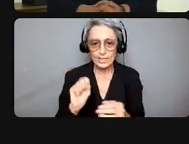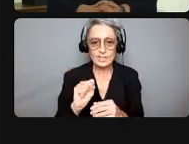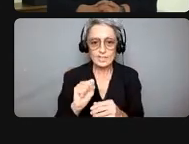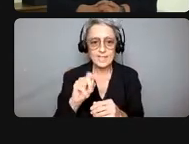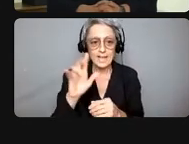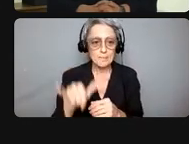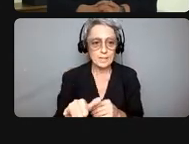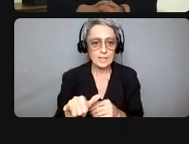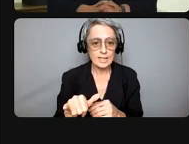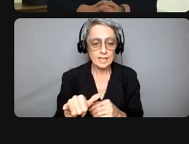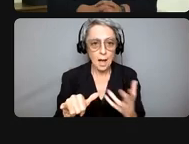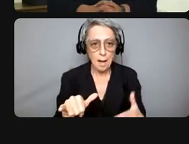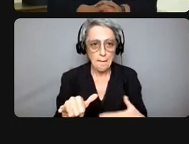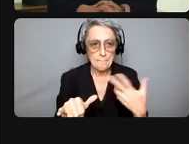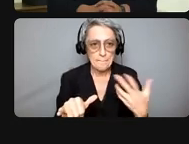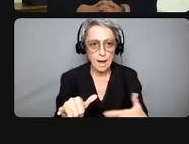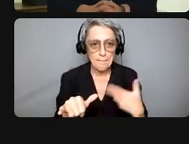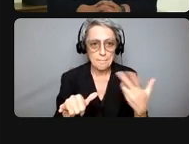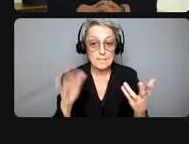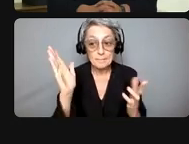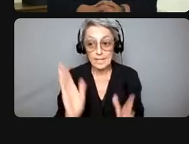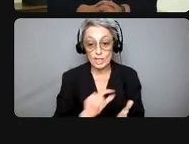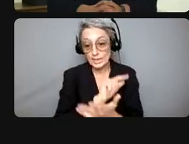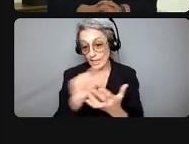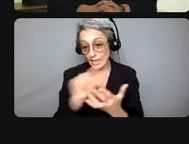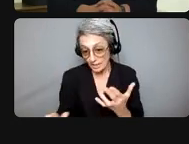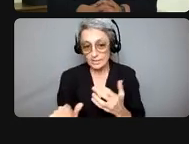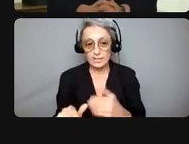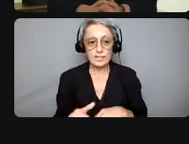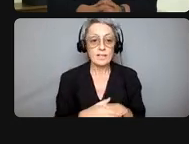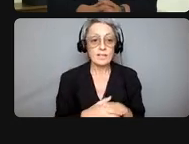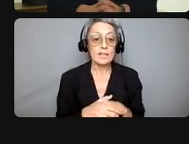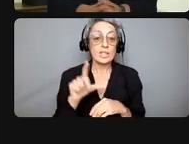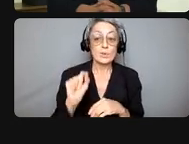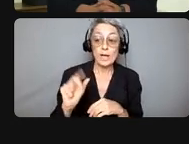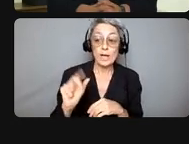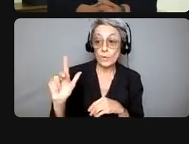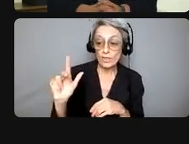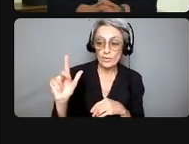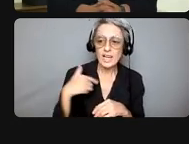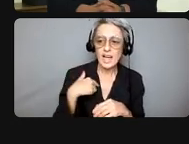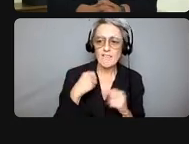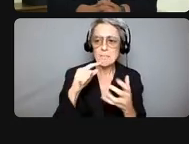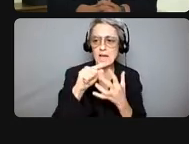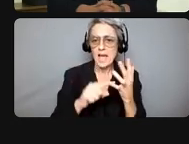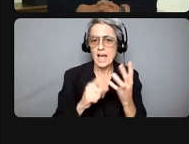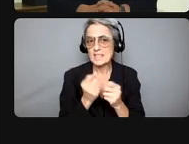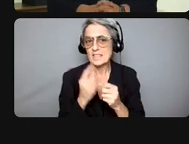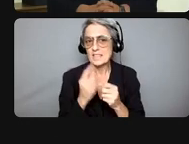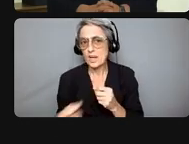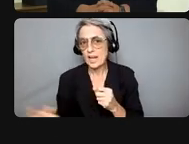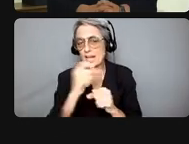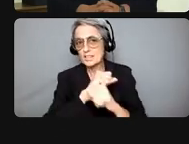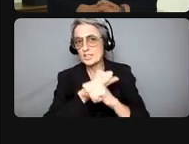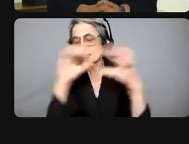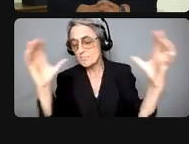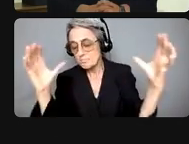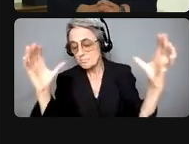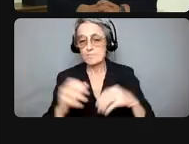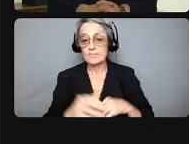We have a number of ideas about how to proceed in 2023 and look forward to that. I think a big takeaway here as we end the slide portion